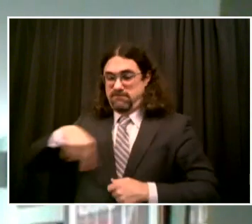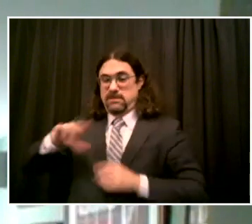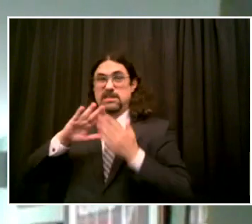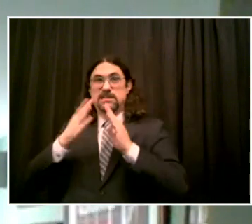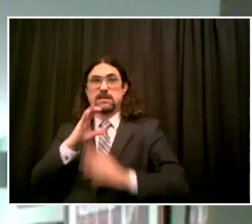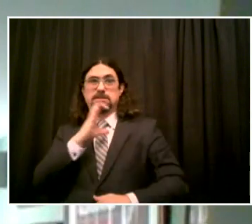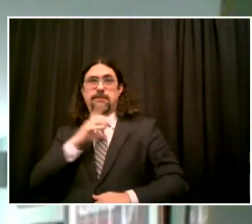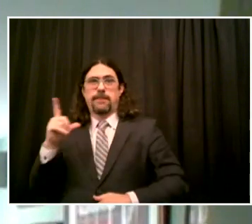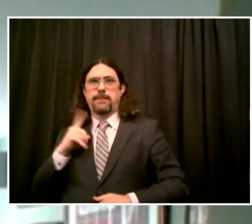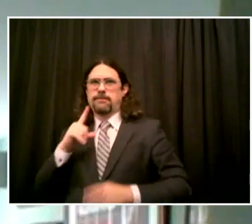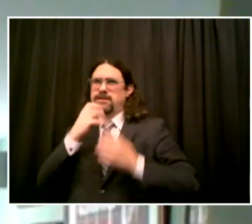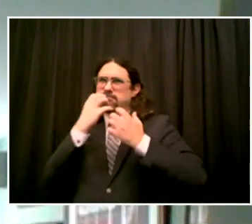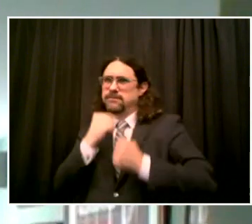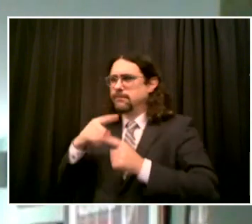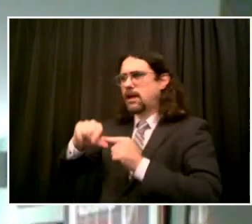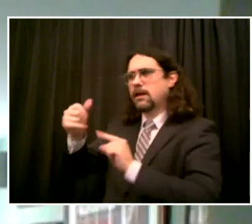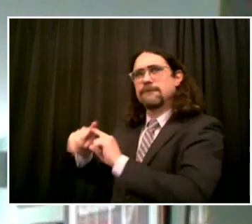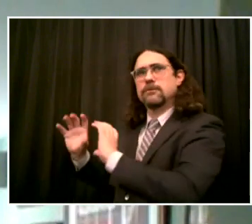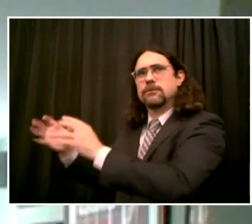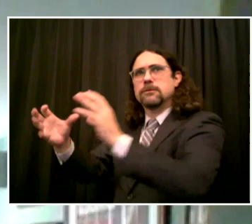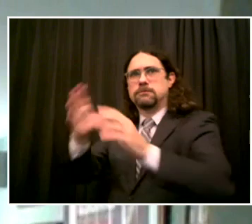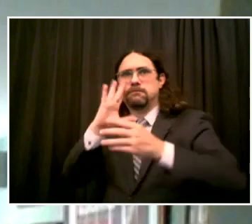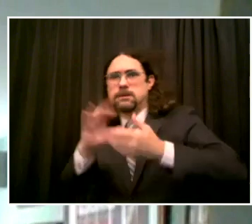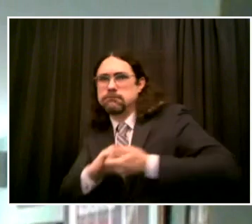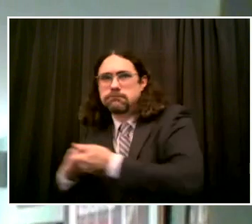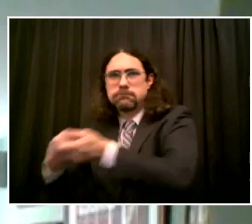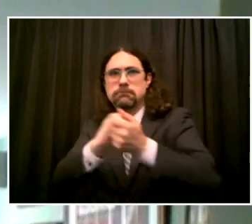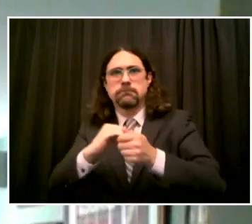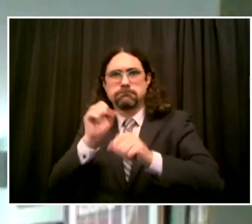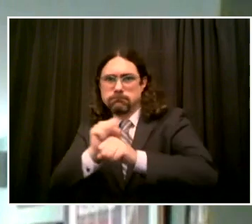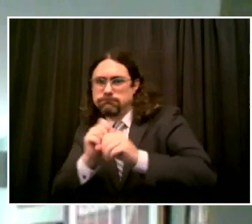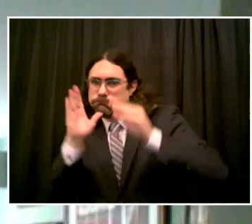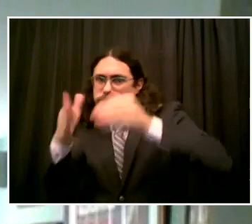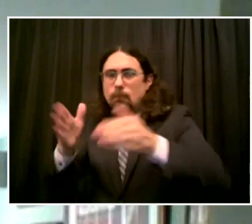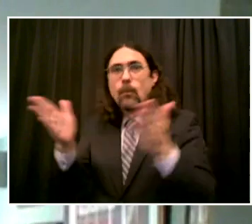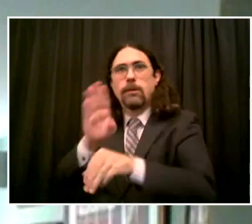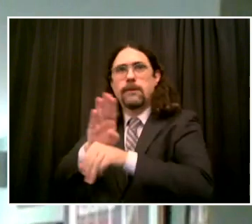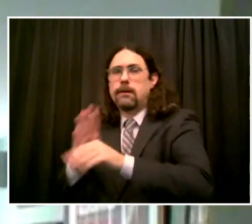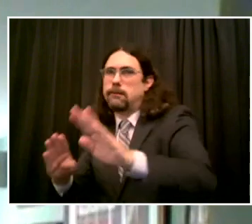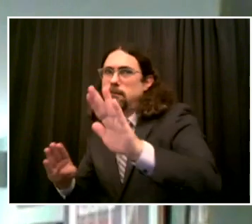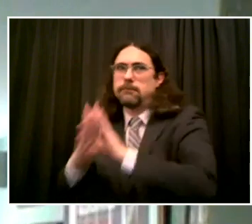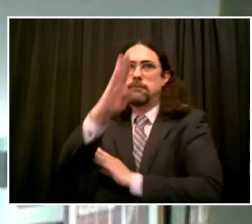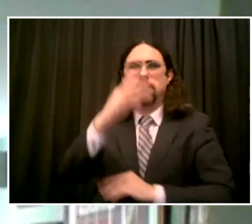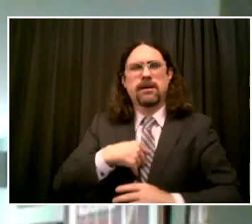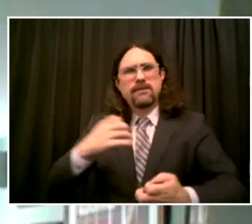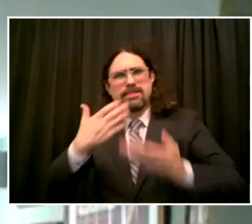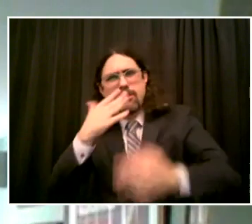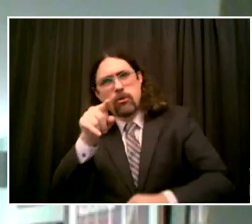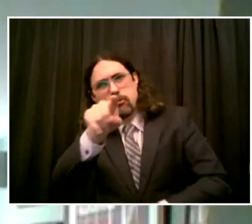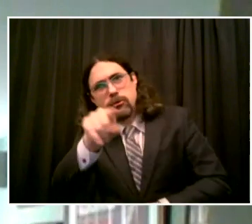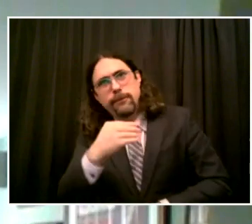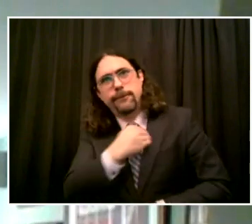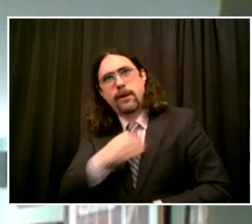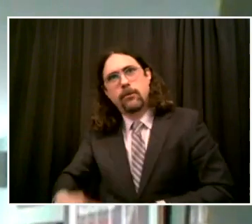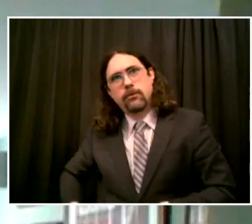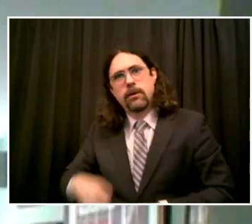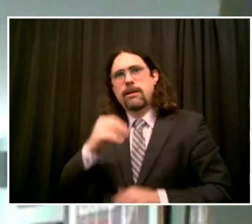THANK YOU FOR THE LEGISLATIVEW